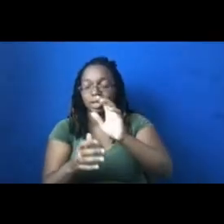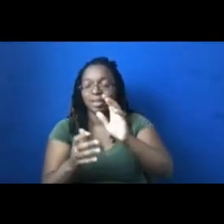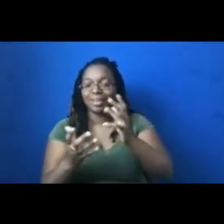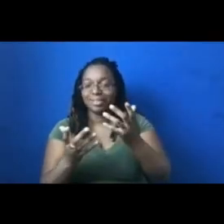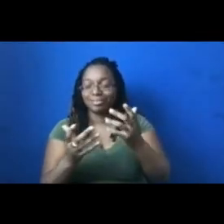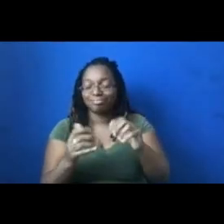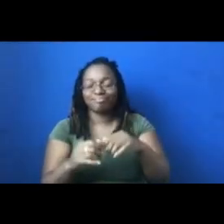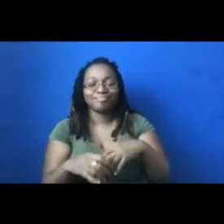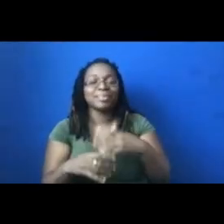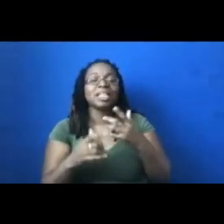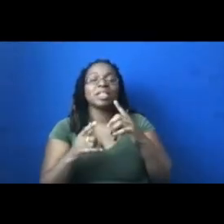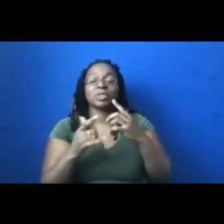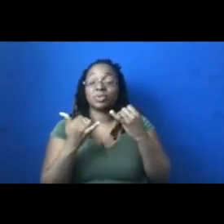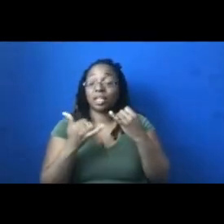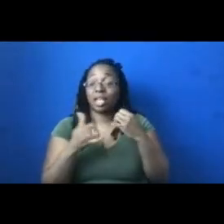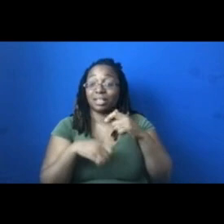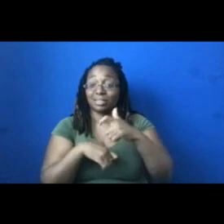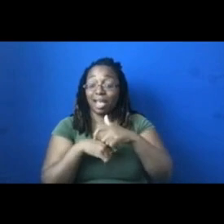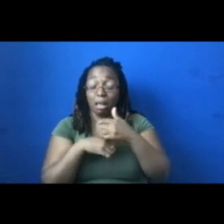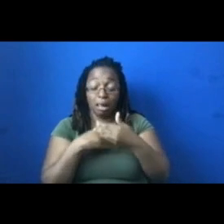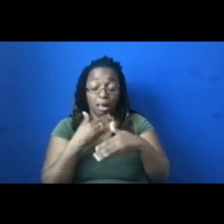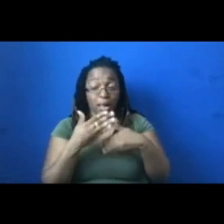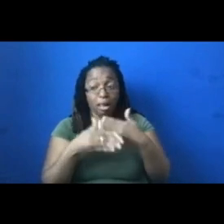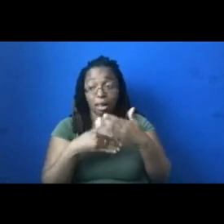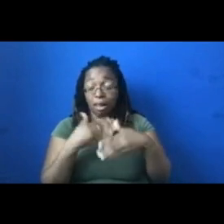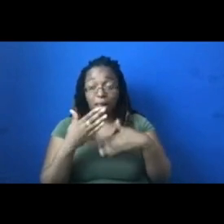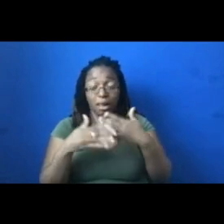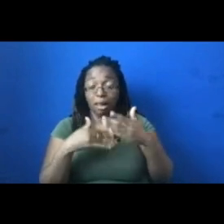through time, after that disruption, you would expect